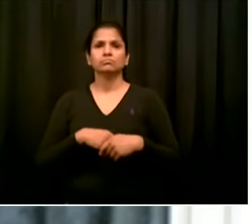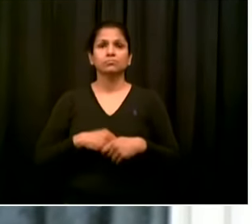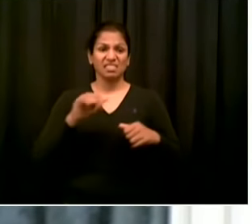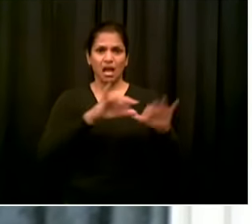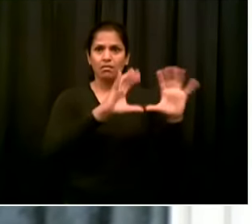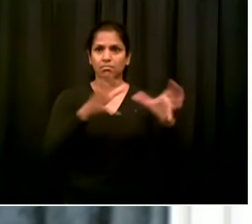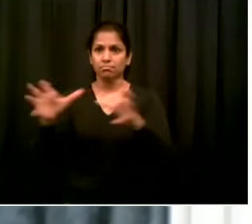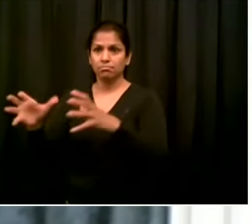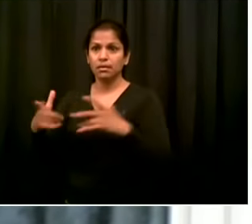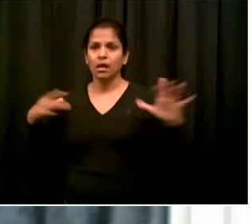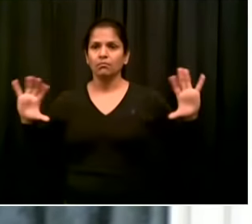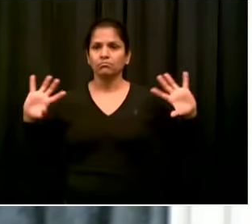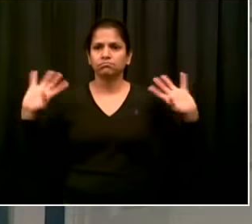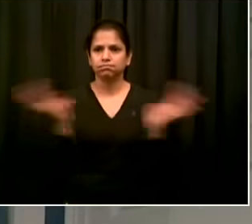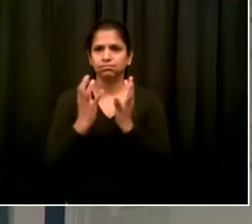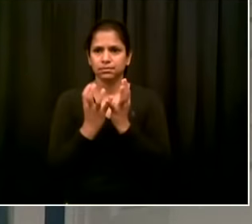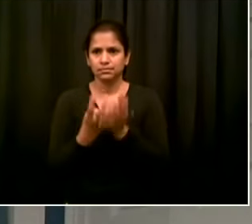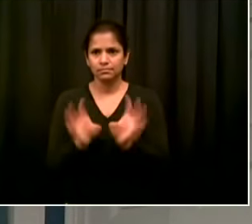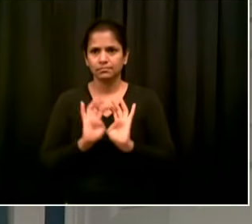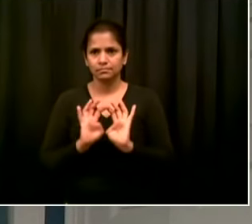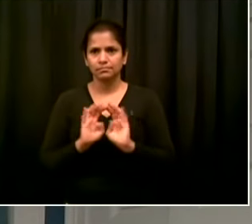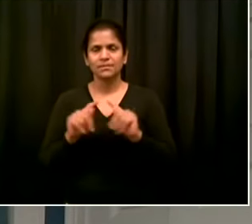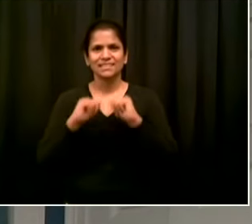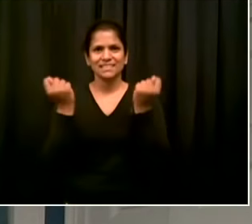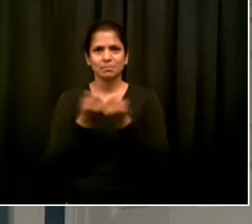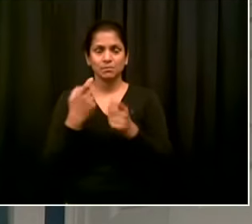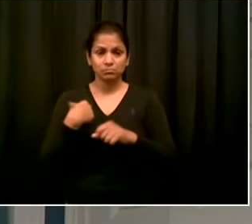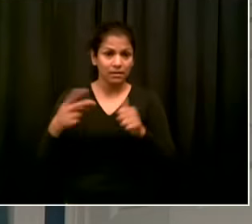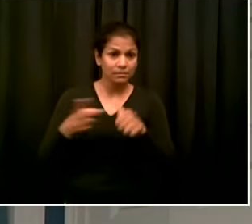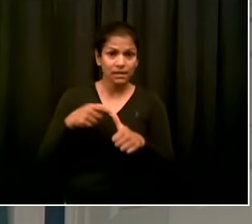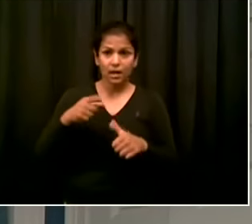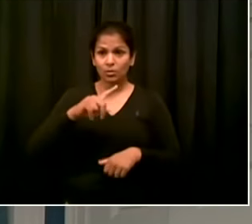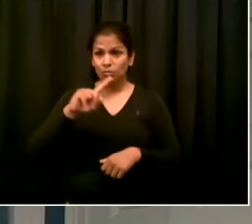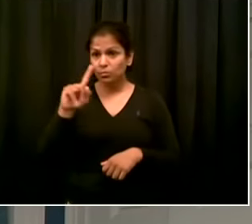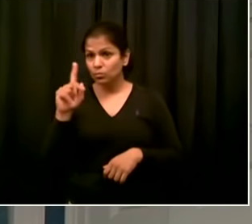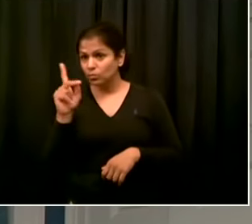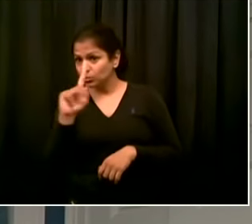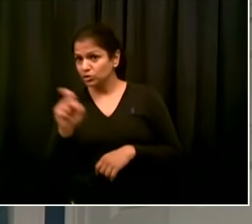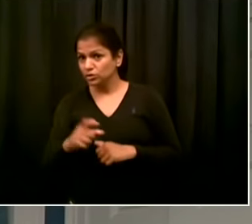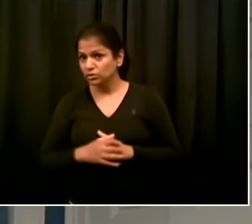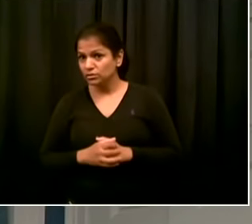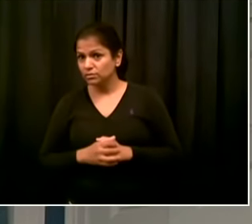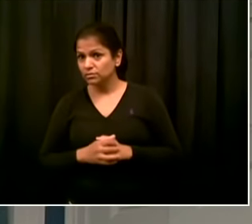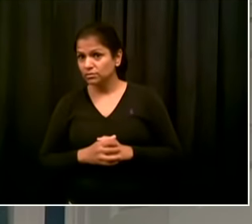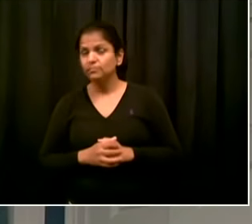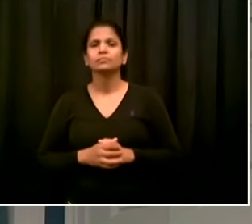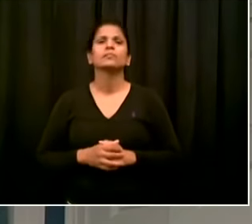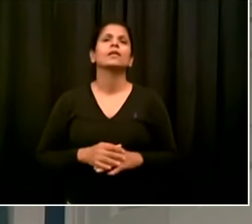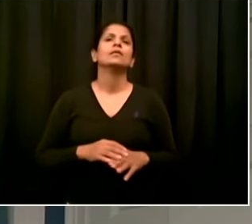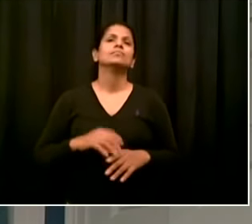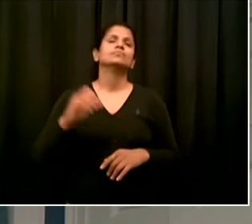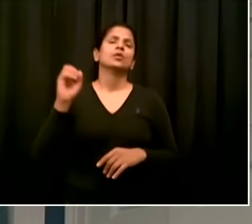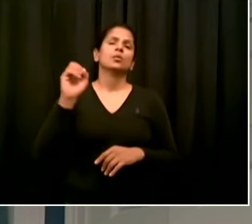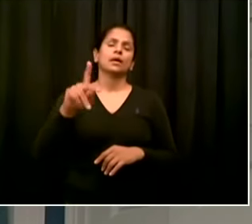ENROLLMENT AND CDOTOJAR Y VARMA. FIRST QUESTION